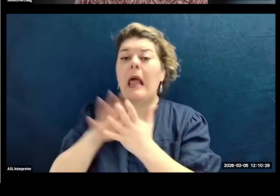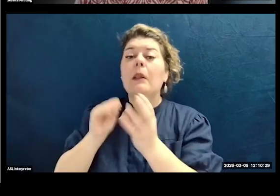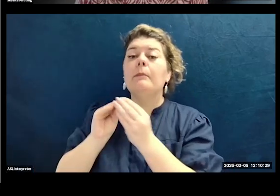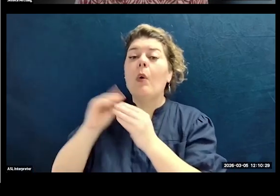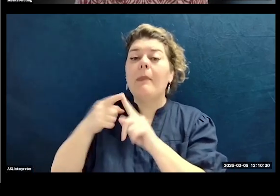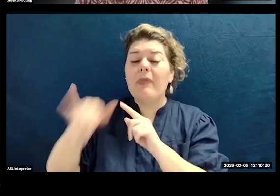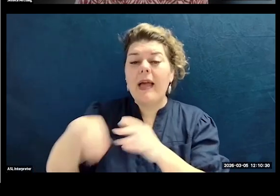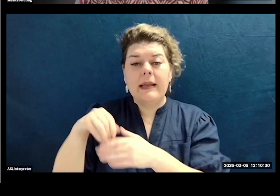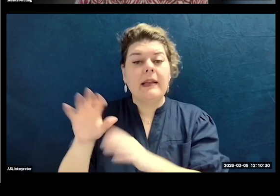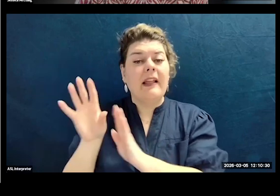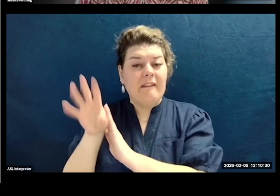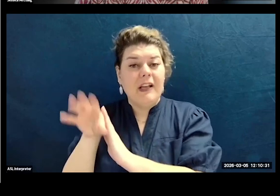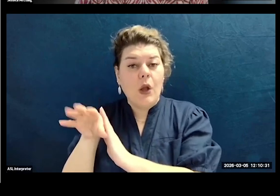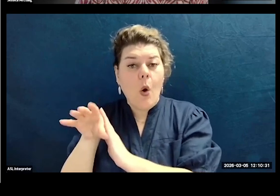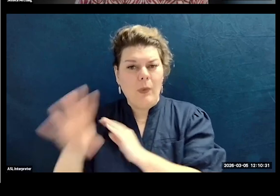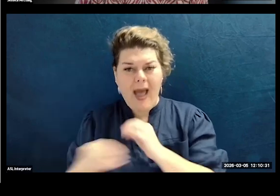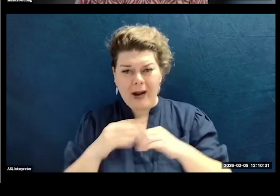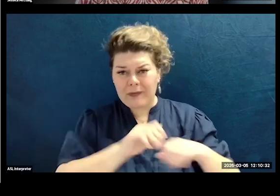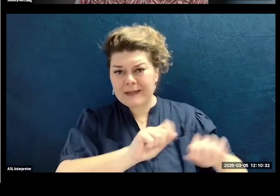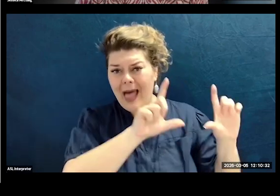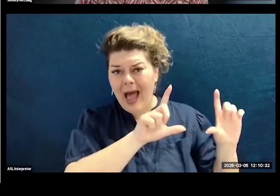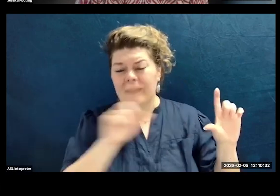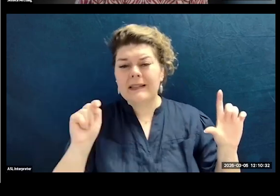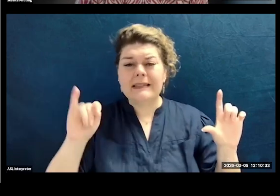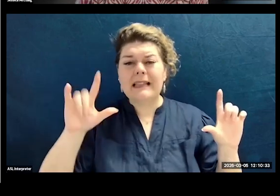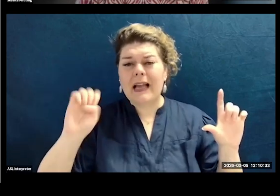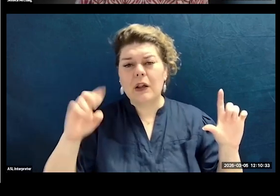in the video linked on this slide, which is the Title II and You webinar.